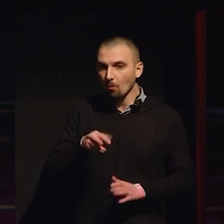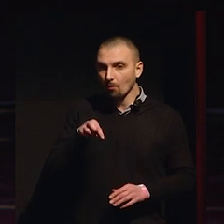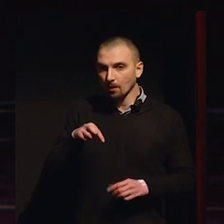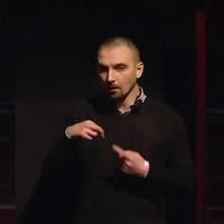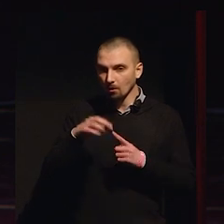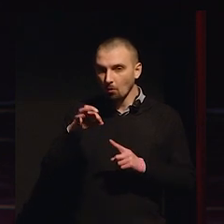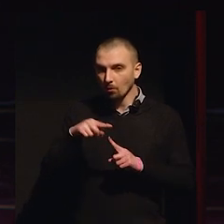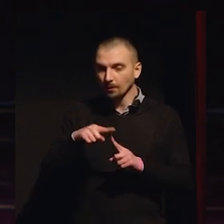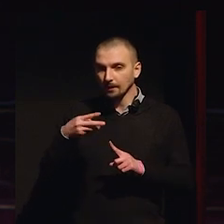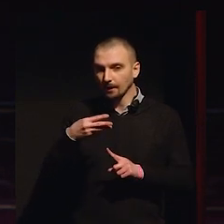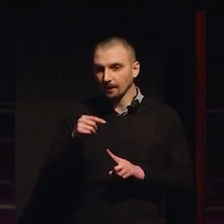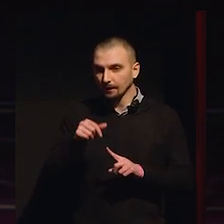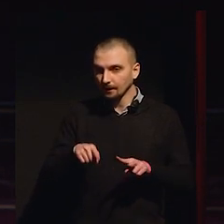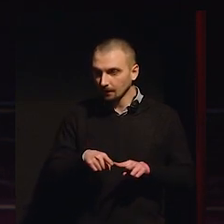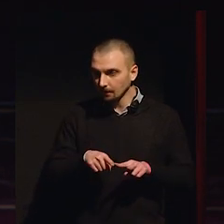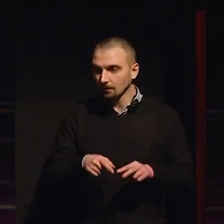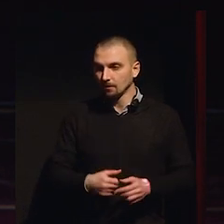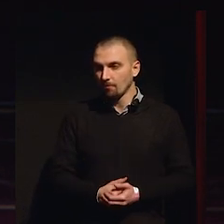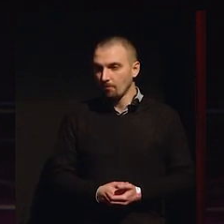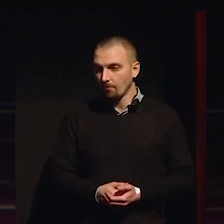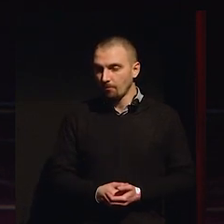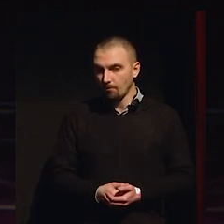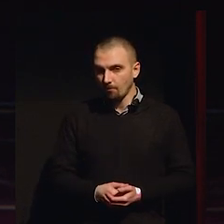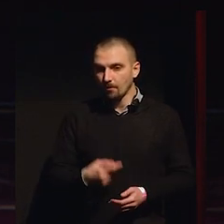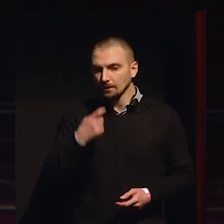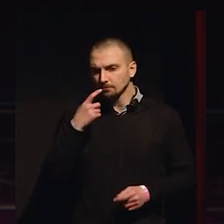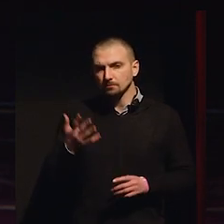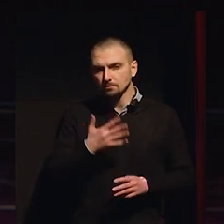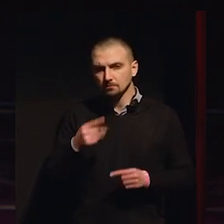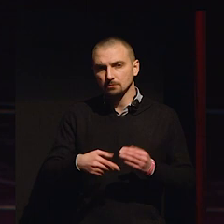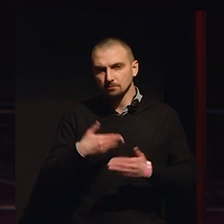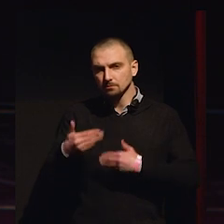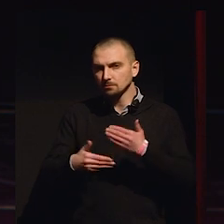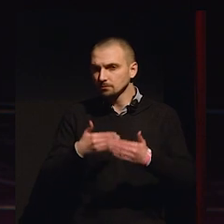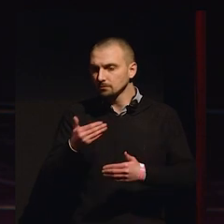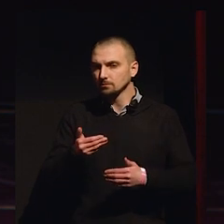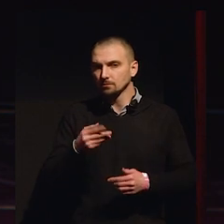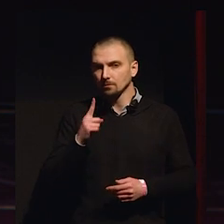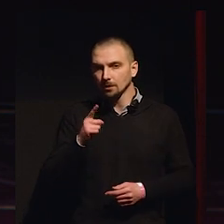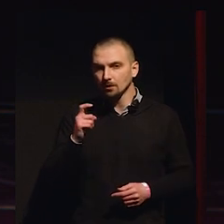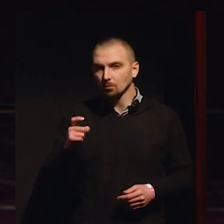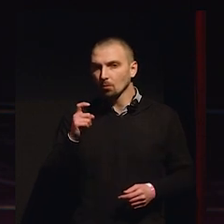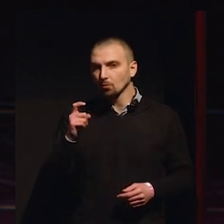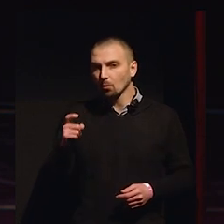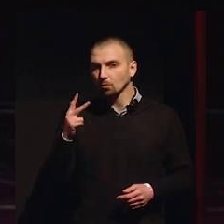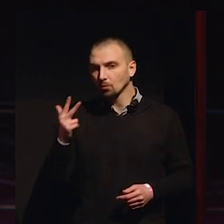each child’s throat is also our concern. And the years went by. Around 1993 or 1994,